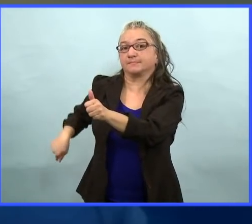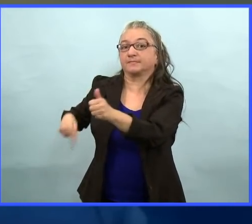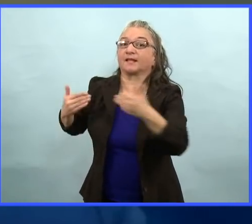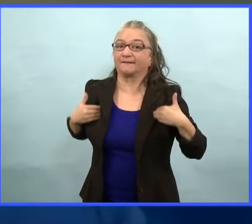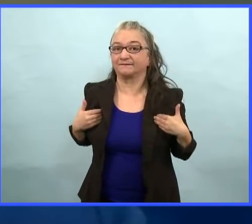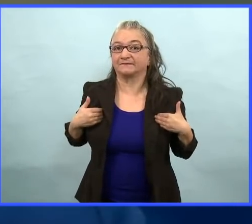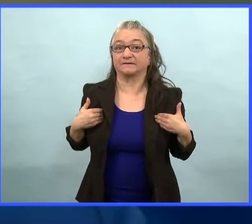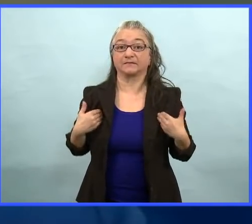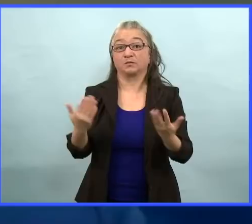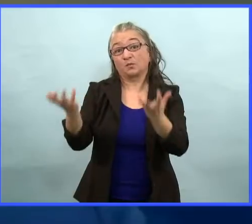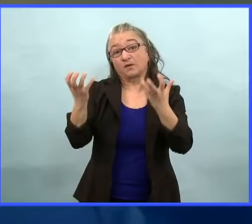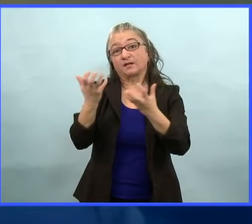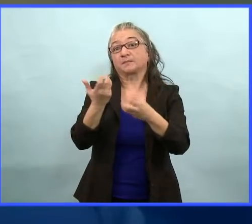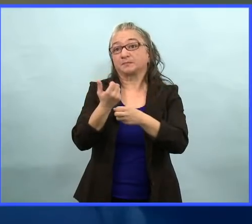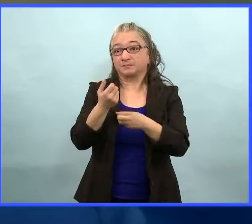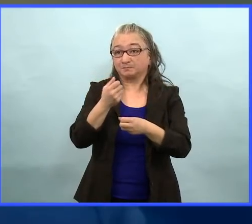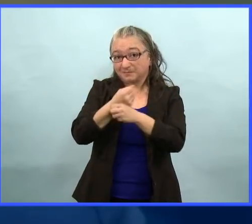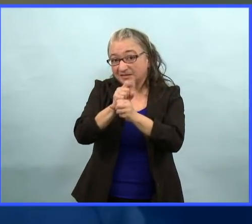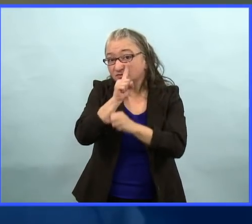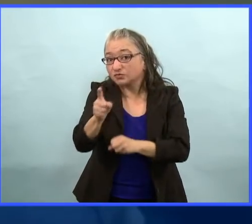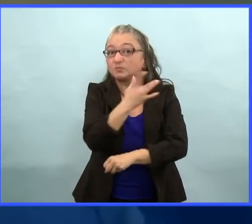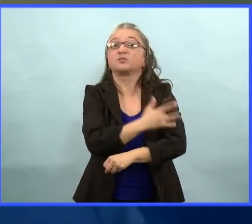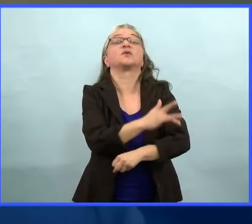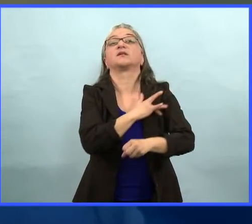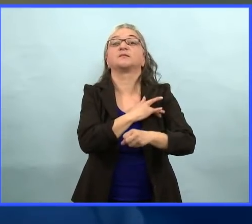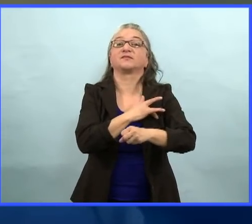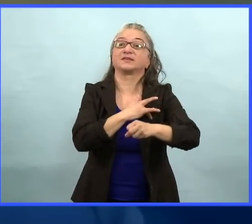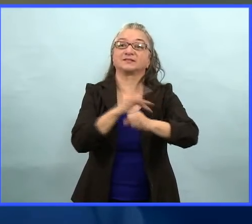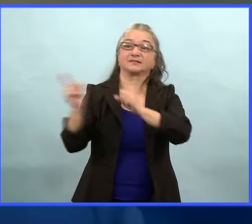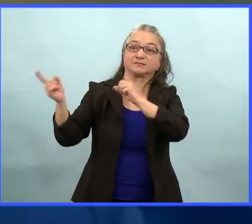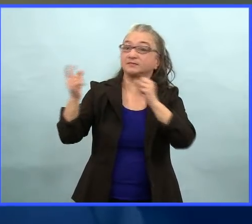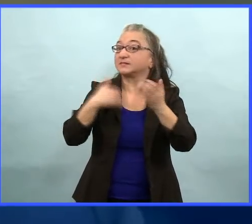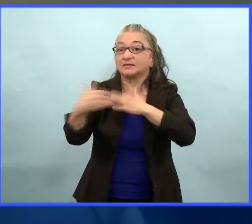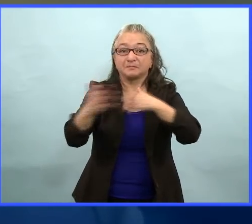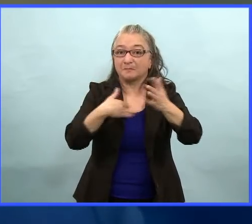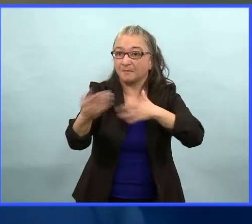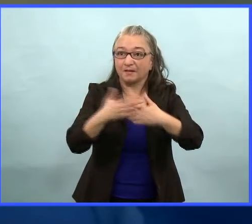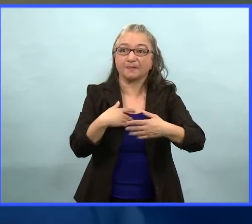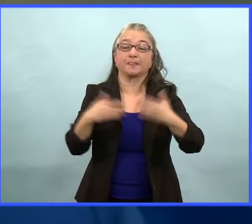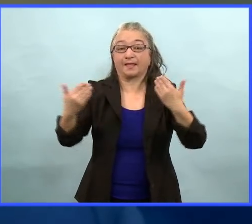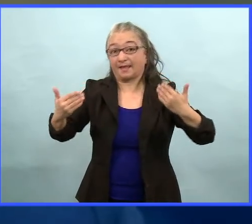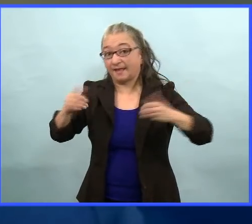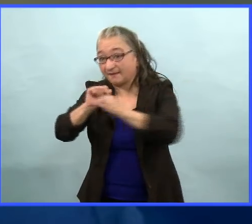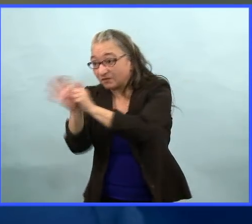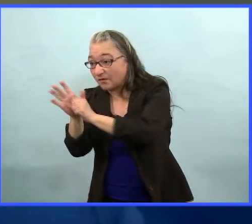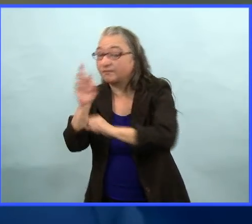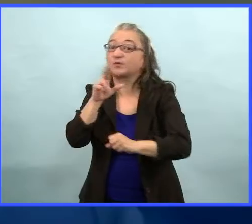need to be hospitalized for covered non-covered reasons but also move patients more quickly